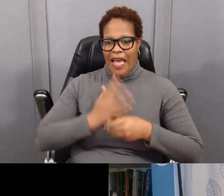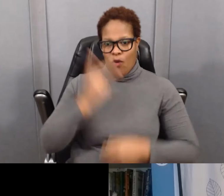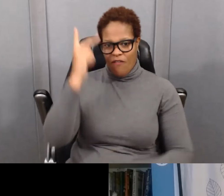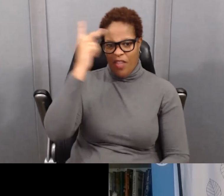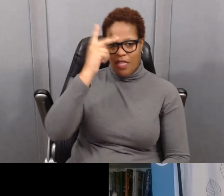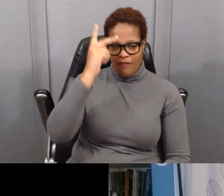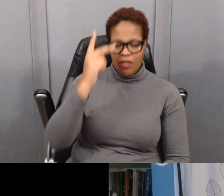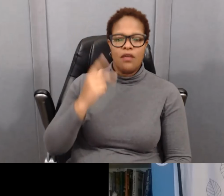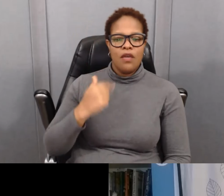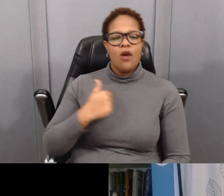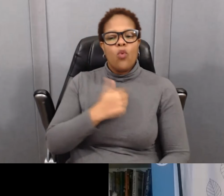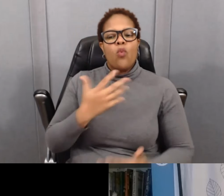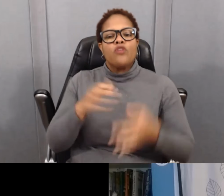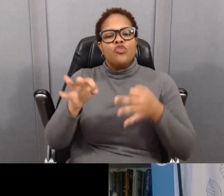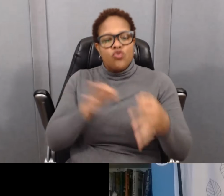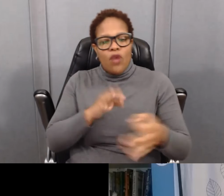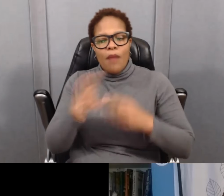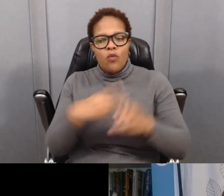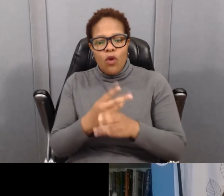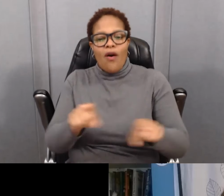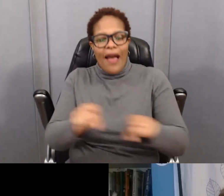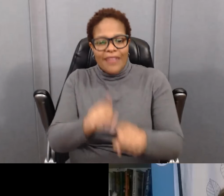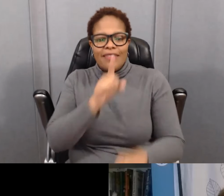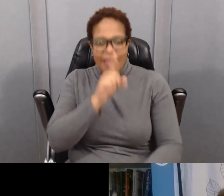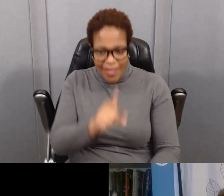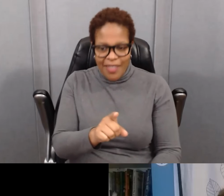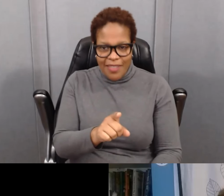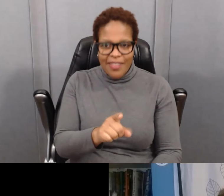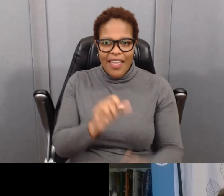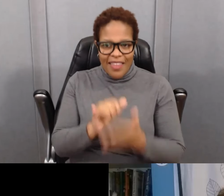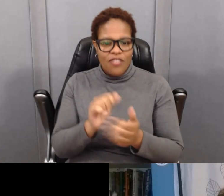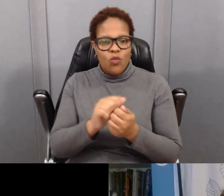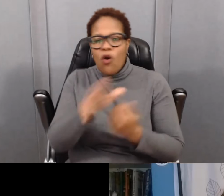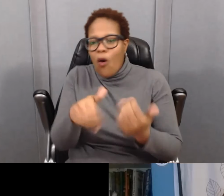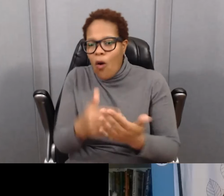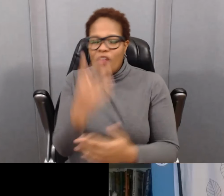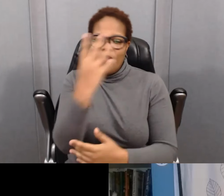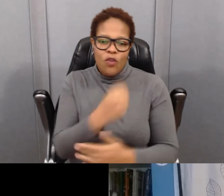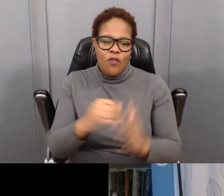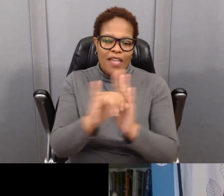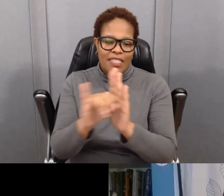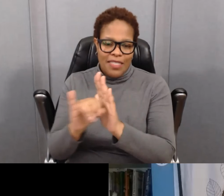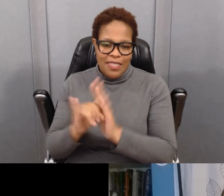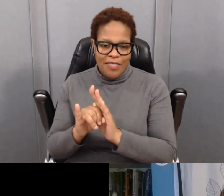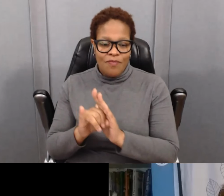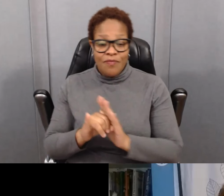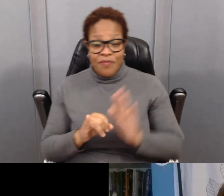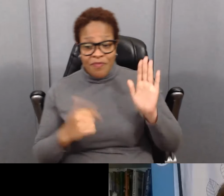we want to describe the world as it is, and that's with all the beautiful identities. And I wanna ask you about the collective in a minute,